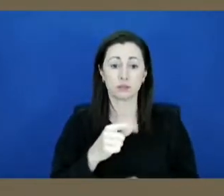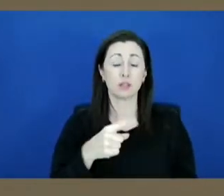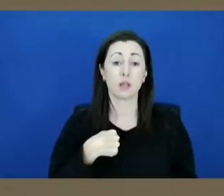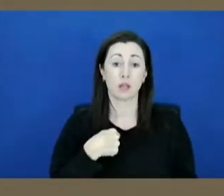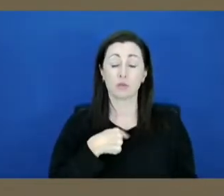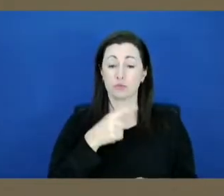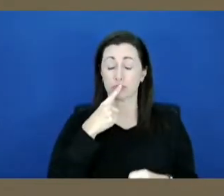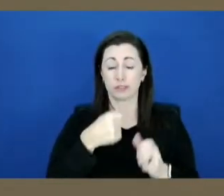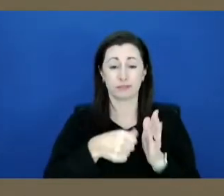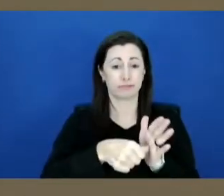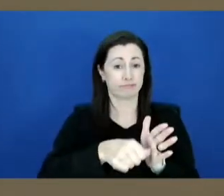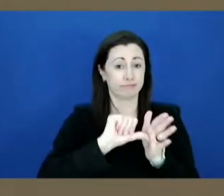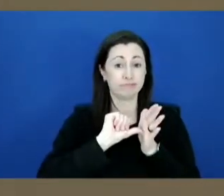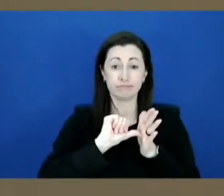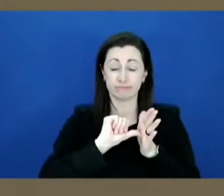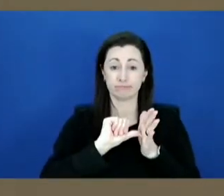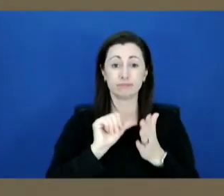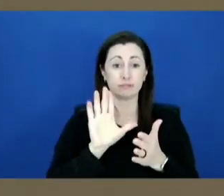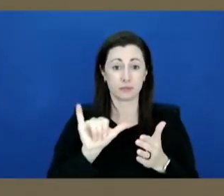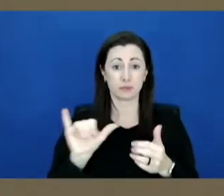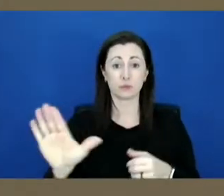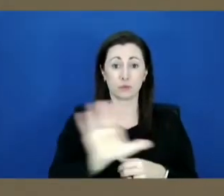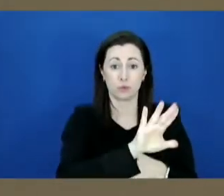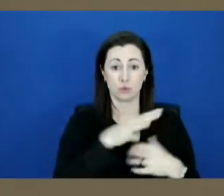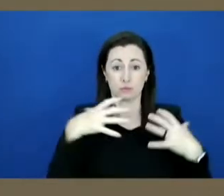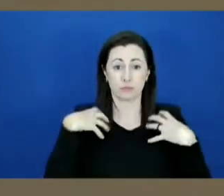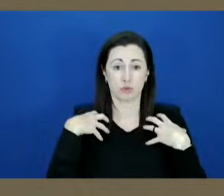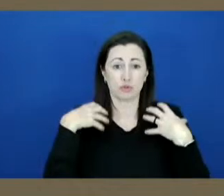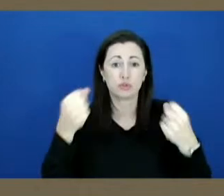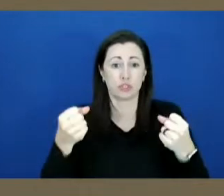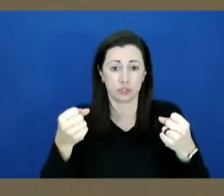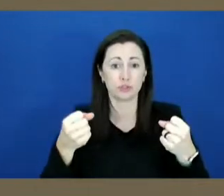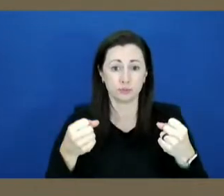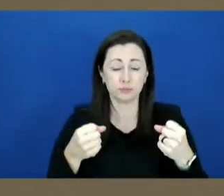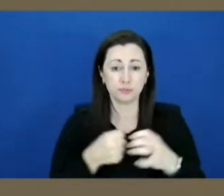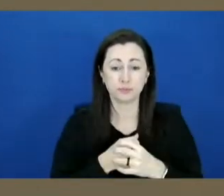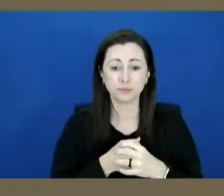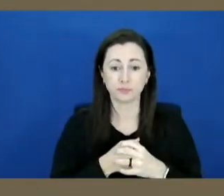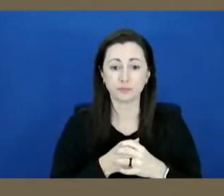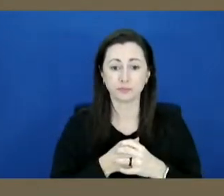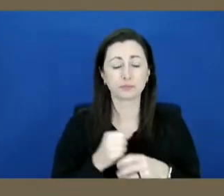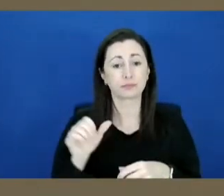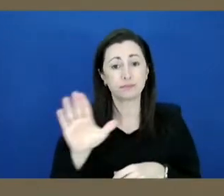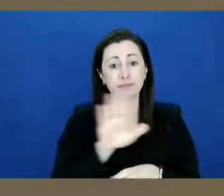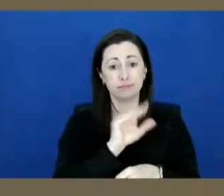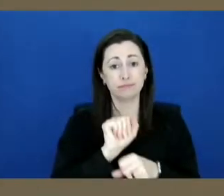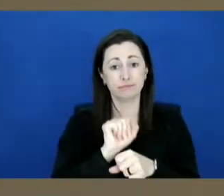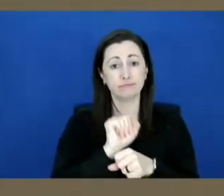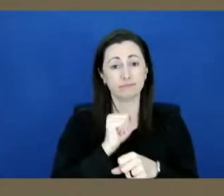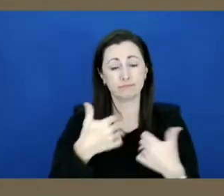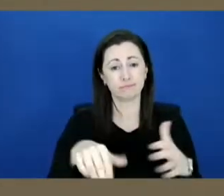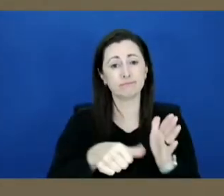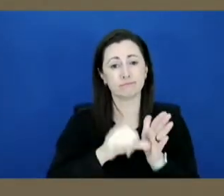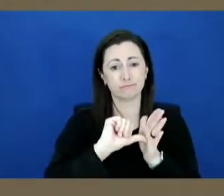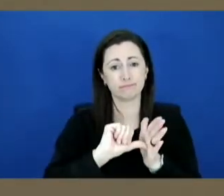PERSON WORK, AND I'M JUST BLOWN